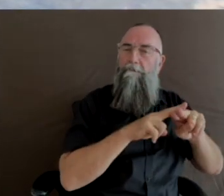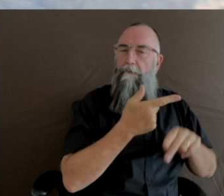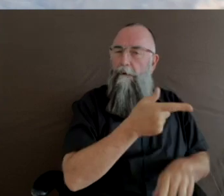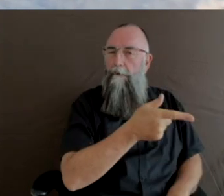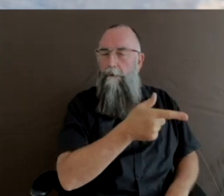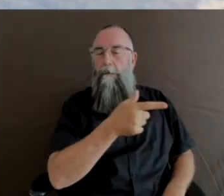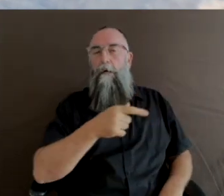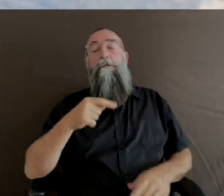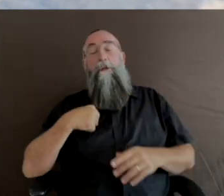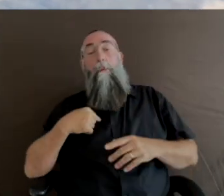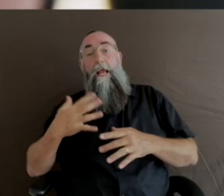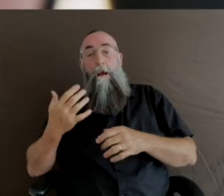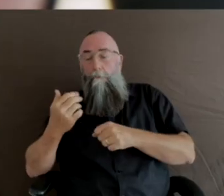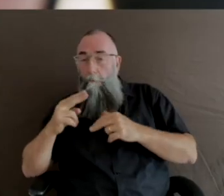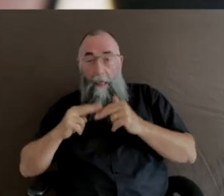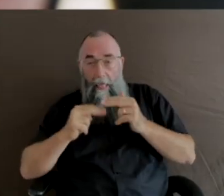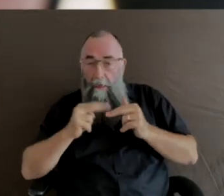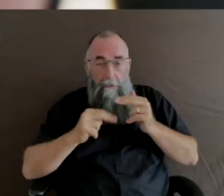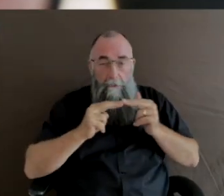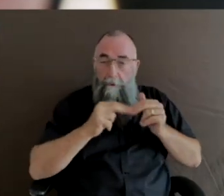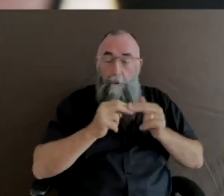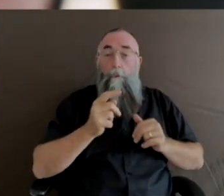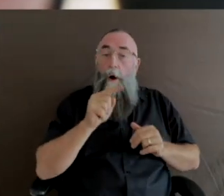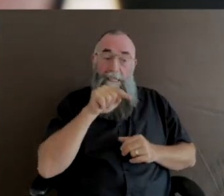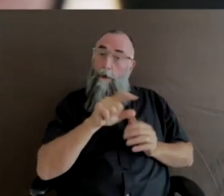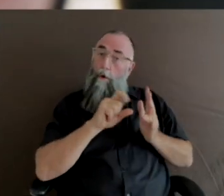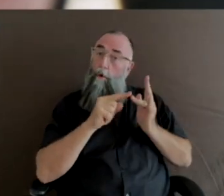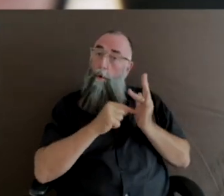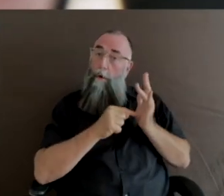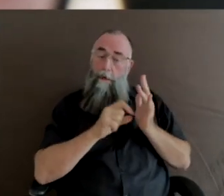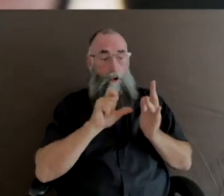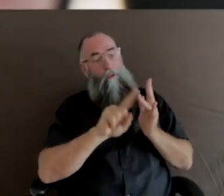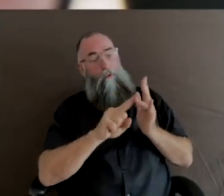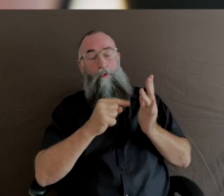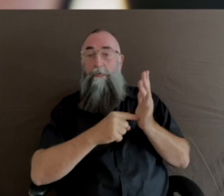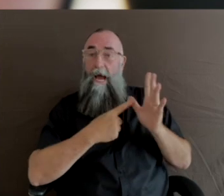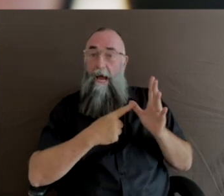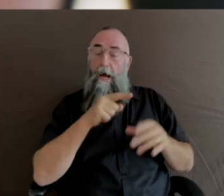a butterfly house for people to enter into and be with insects. It was sort of like a re-education